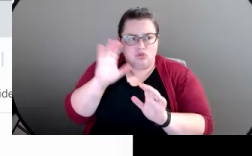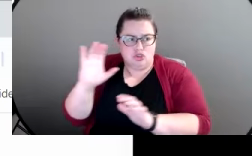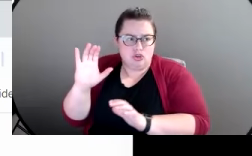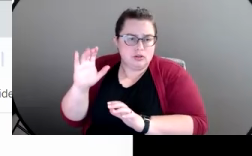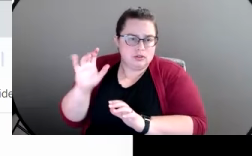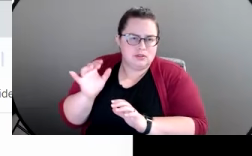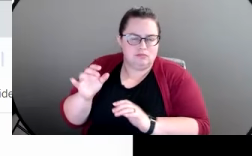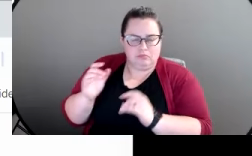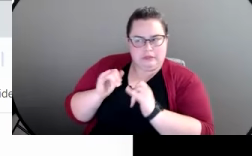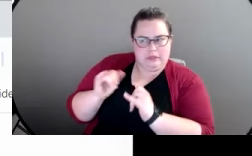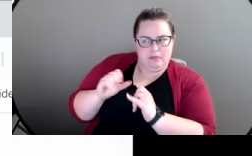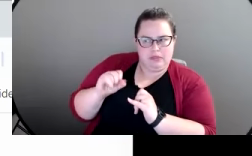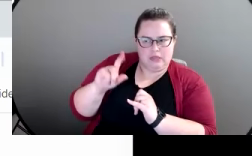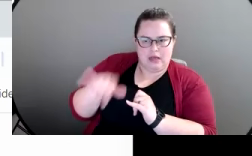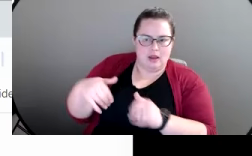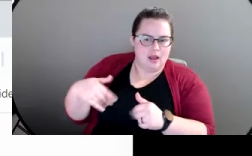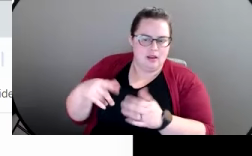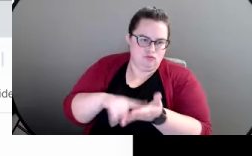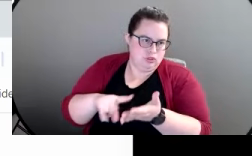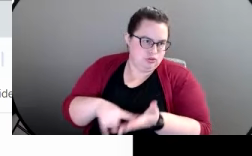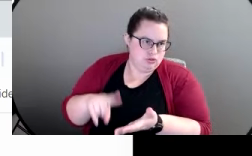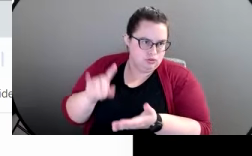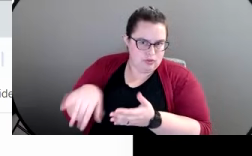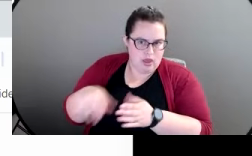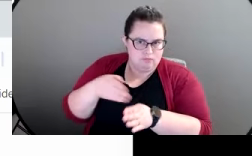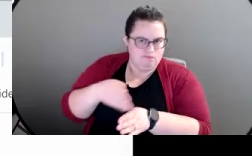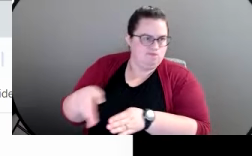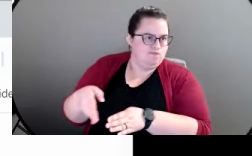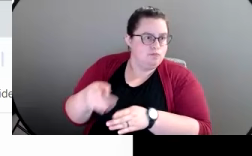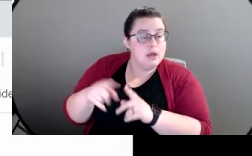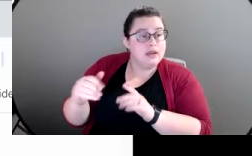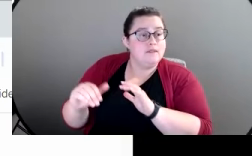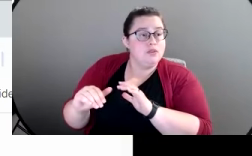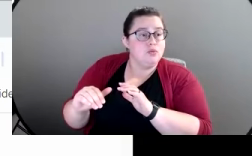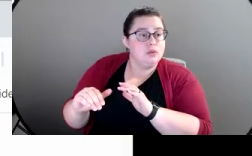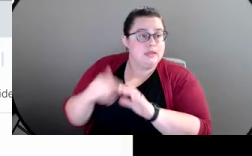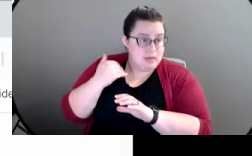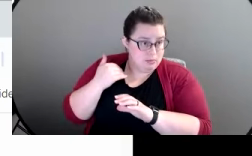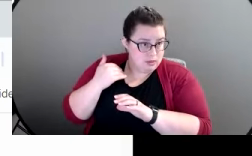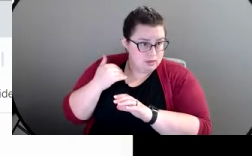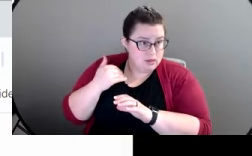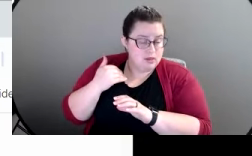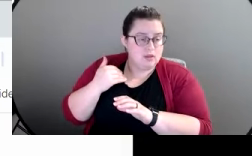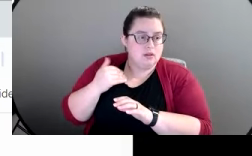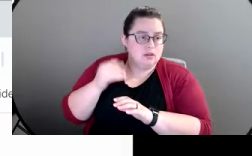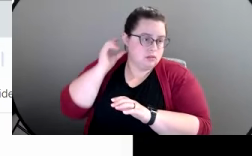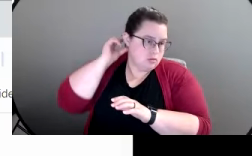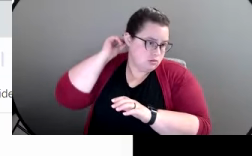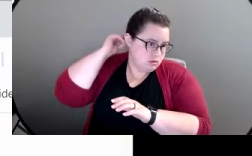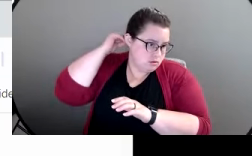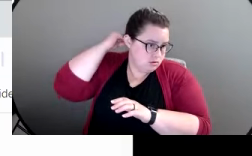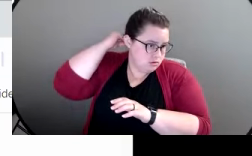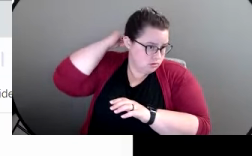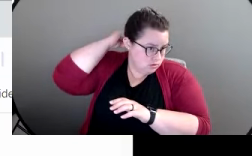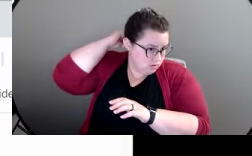I haven't done too much research into it. But if you can send me your email, also to the maybe the specific class